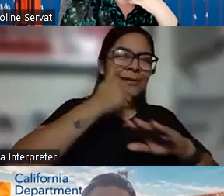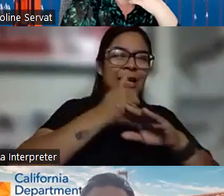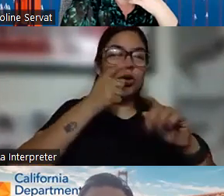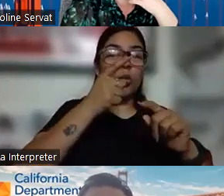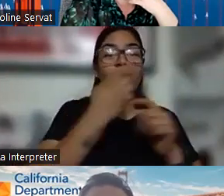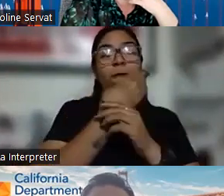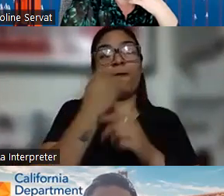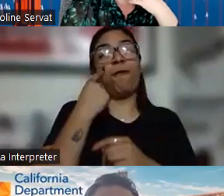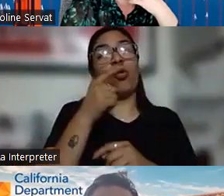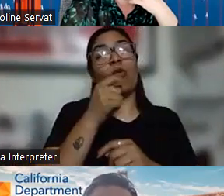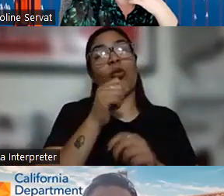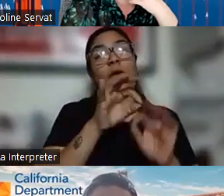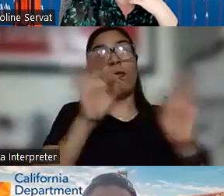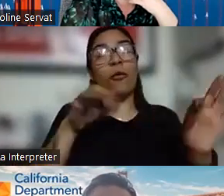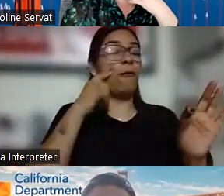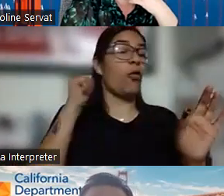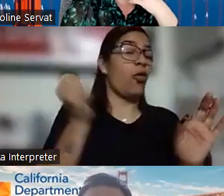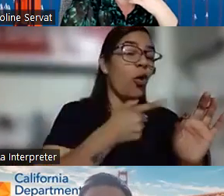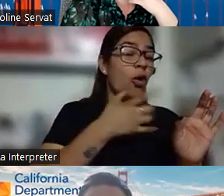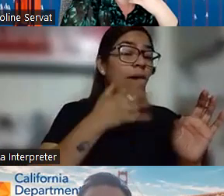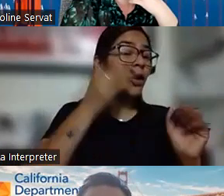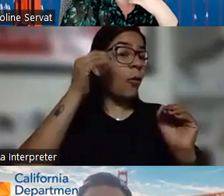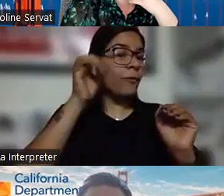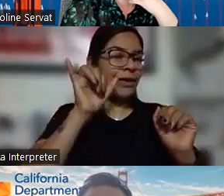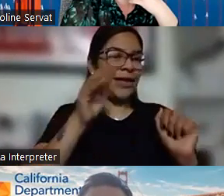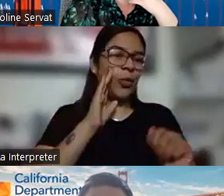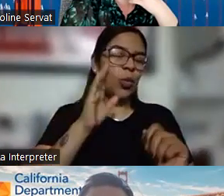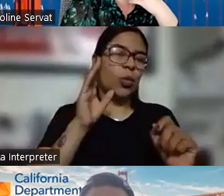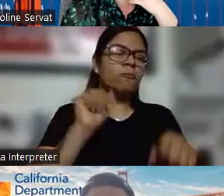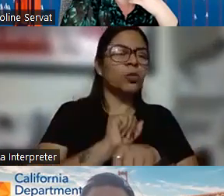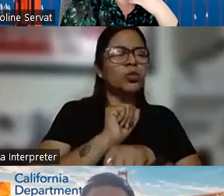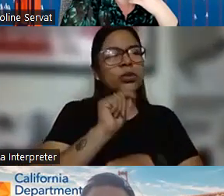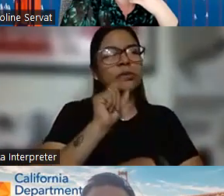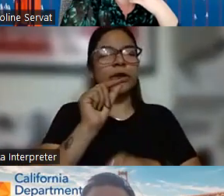through an adrc or through a no wrong door system you do warm referrals and handoffs to those other